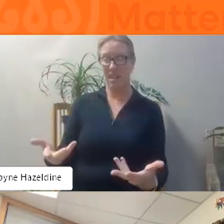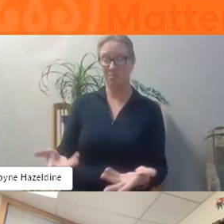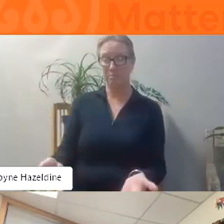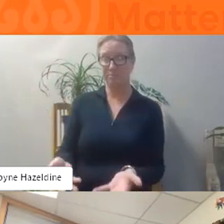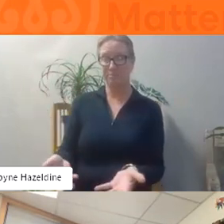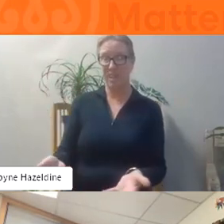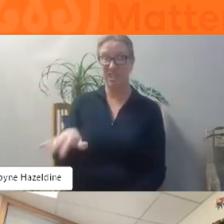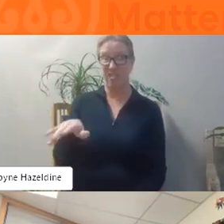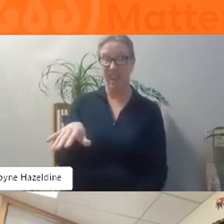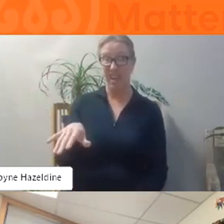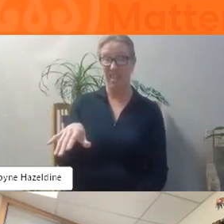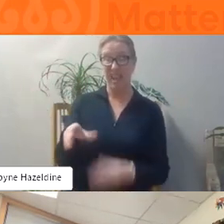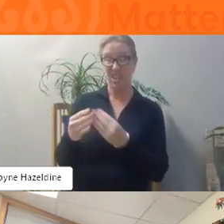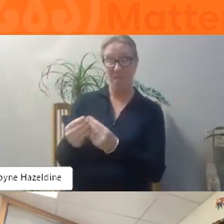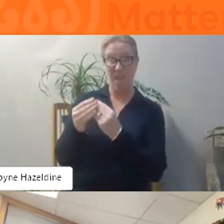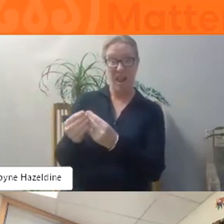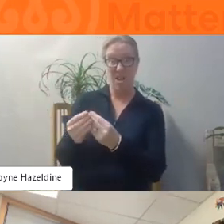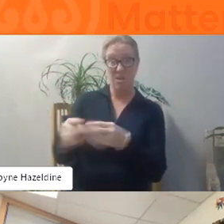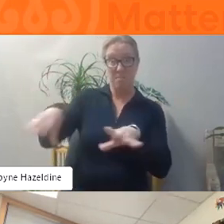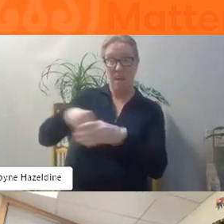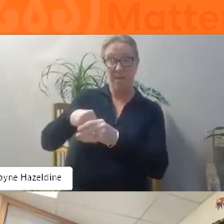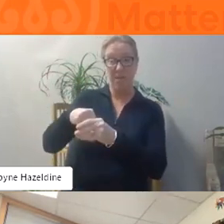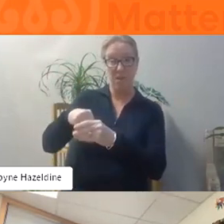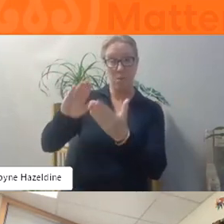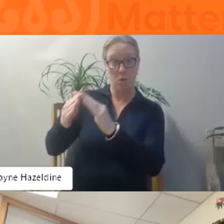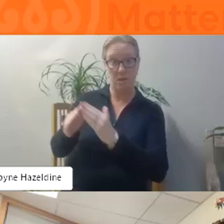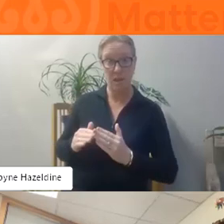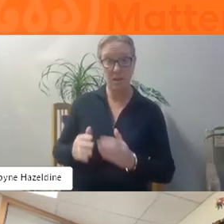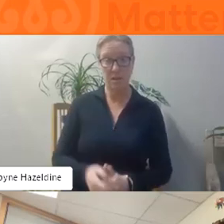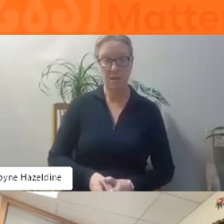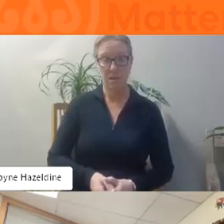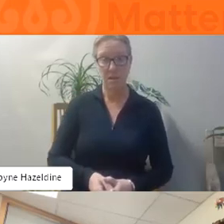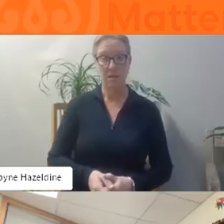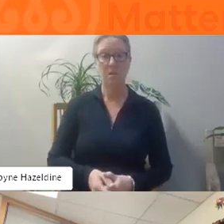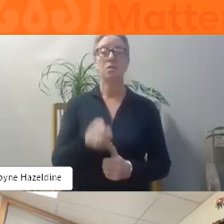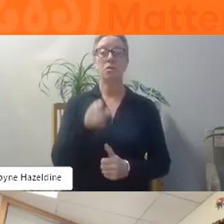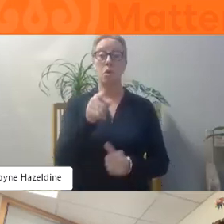not being part of your community. So at NZEI Te Riu Roa I found an